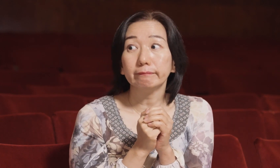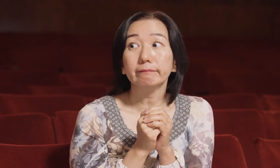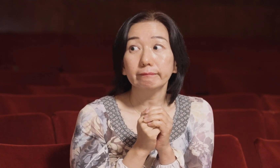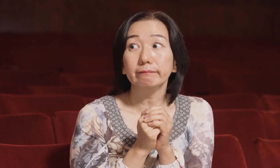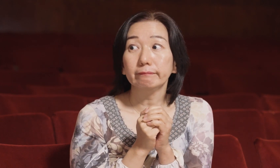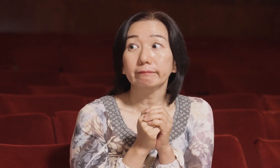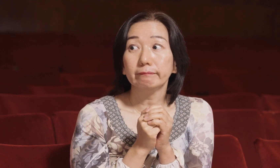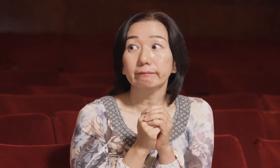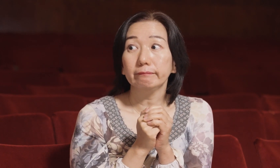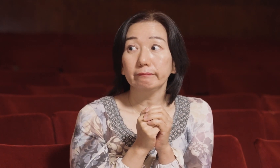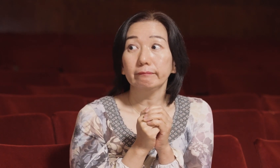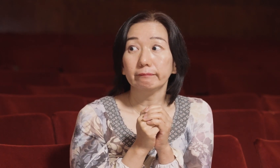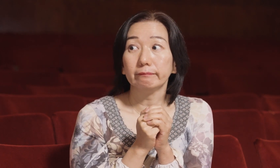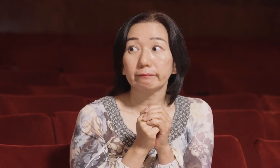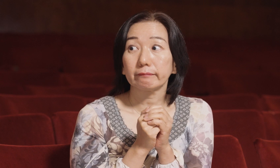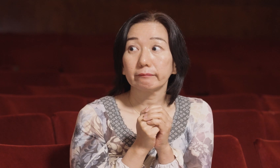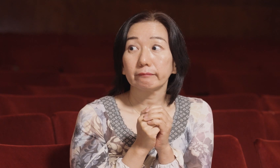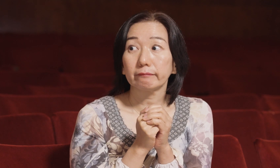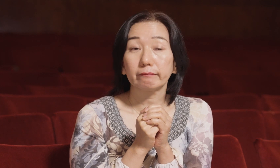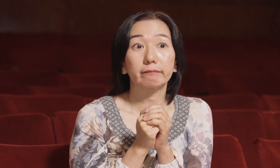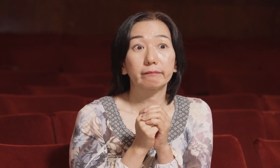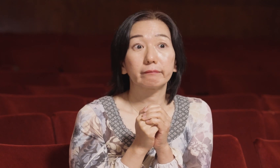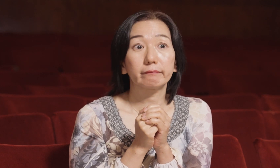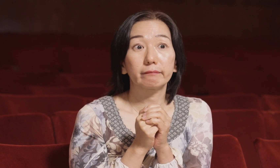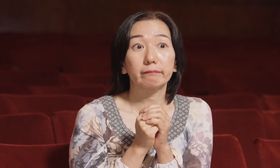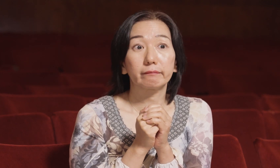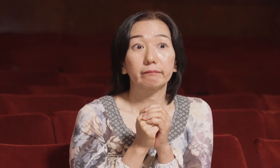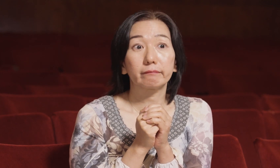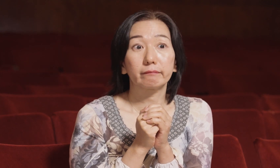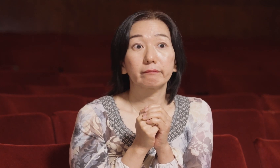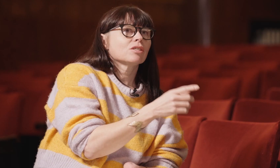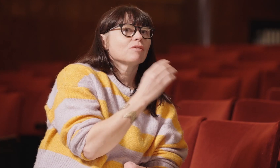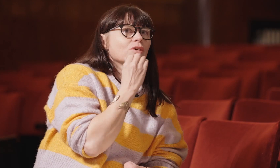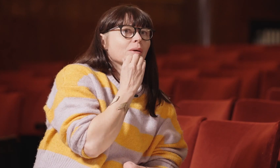And it's a strong way of working, I think. I agree. It's a strong way of working. I have a question, Chisato.